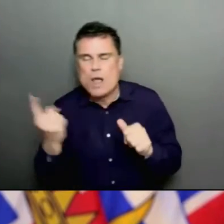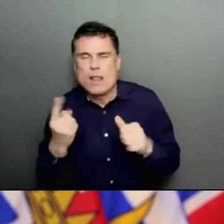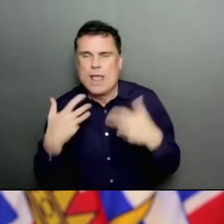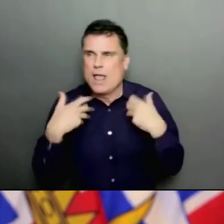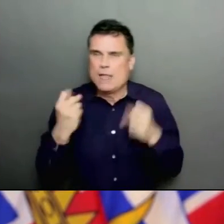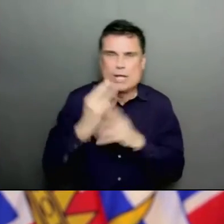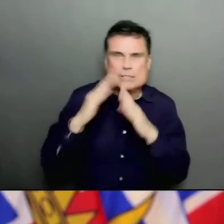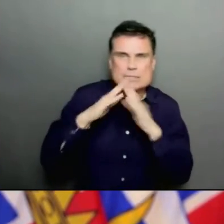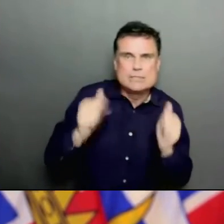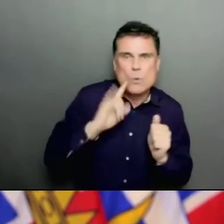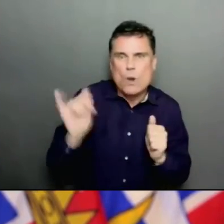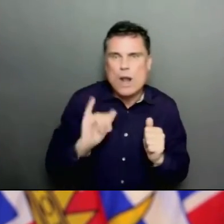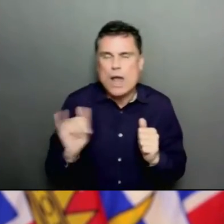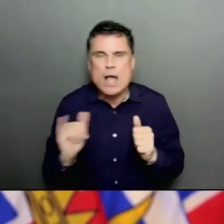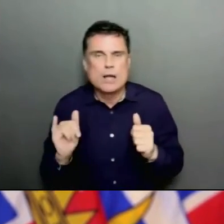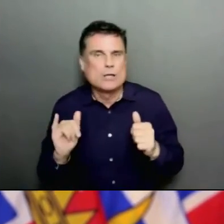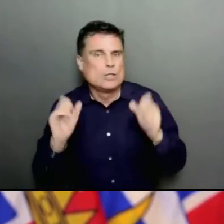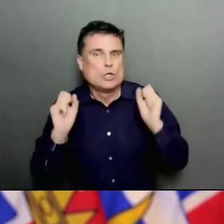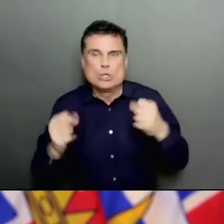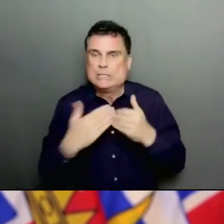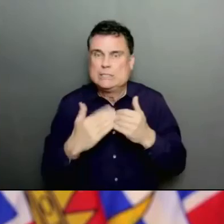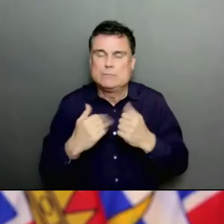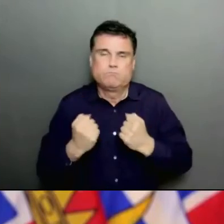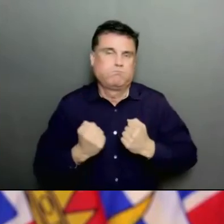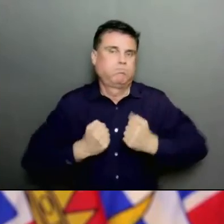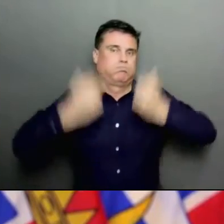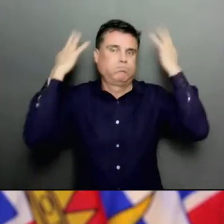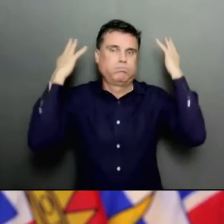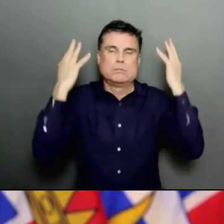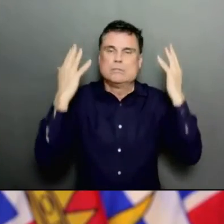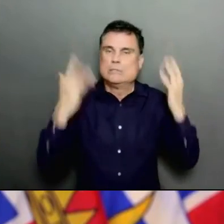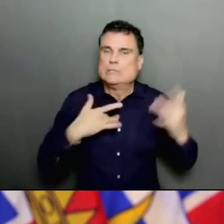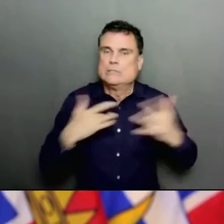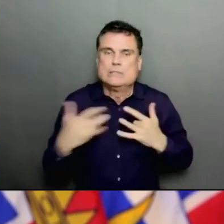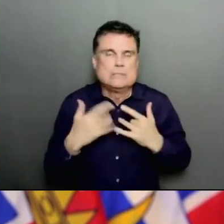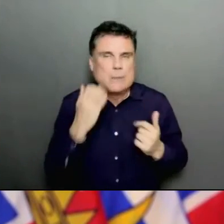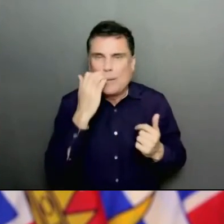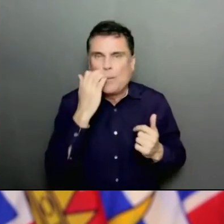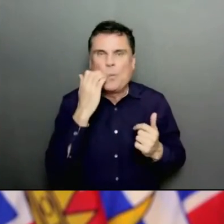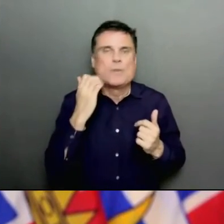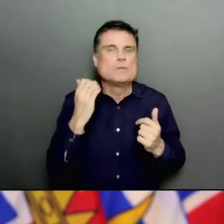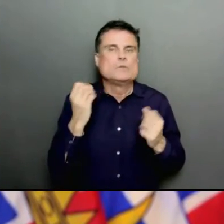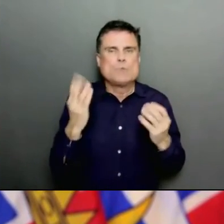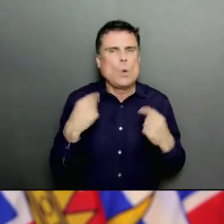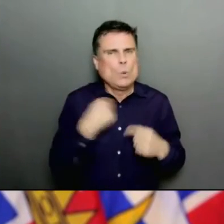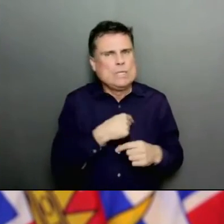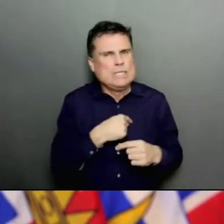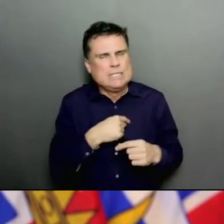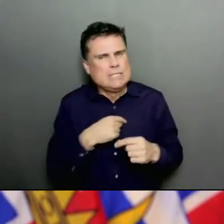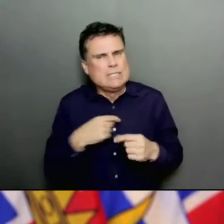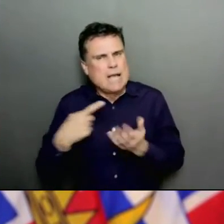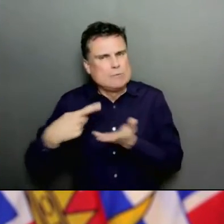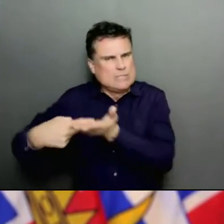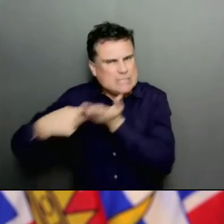be able to maintain the services that we need for everybody along the North. We have been in discussions with the